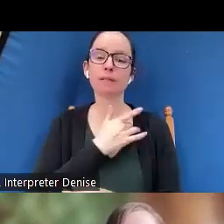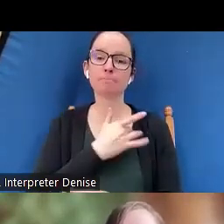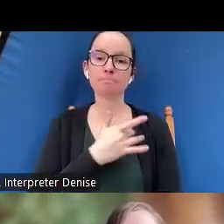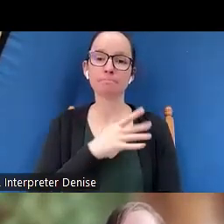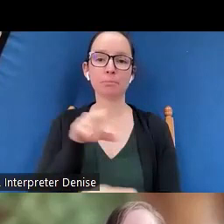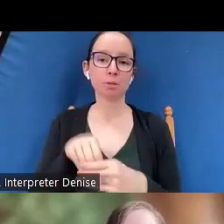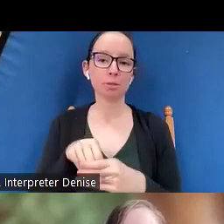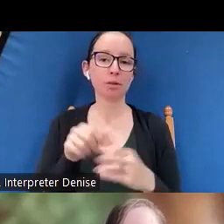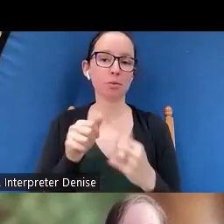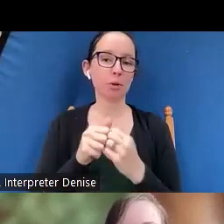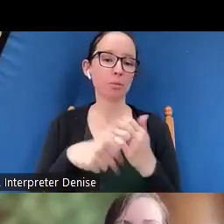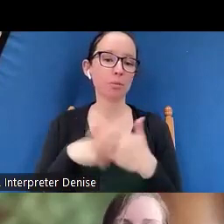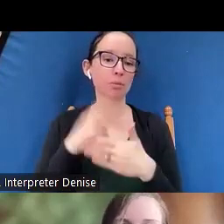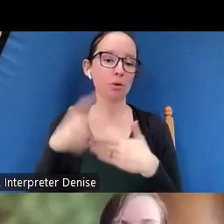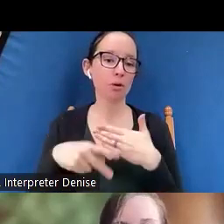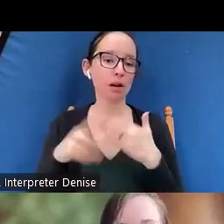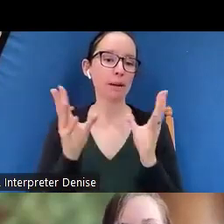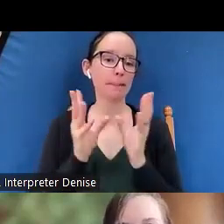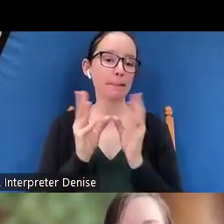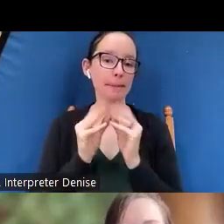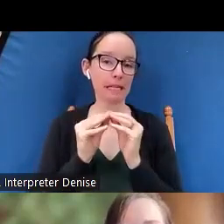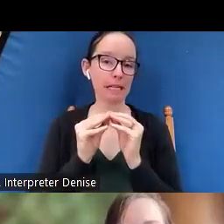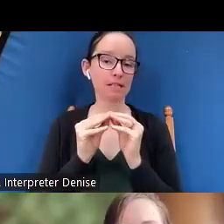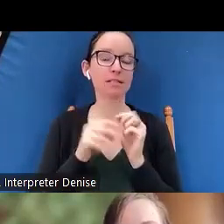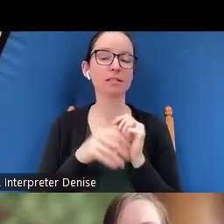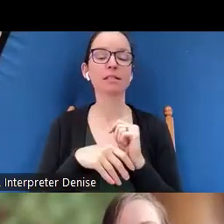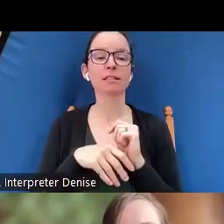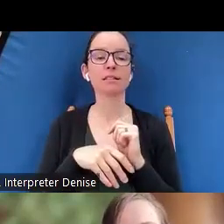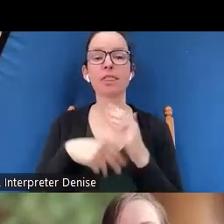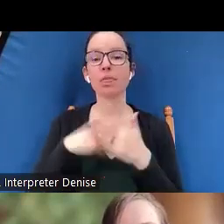So like those projects that I mentioned that we are funded on